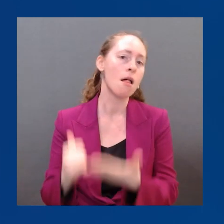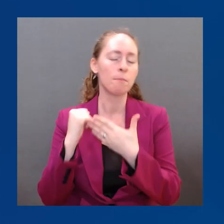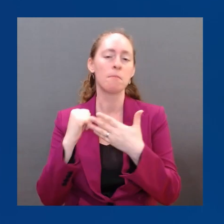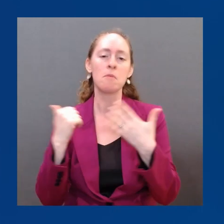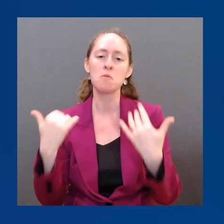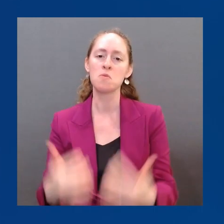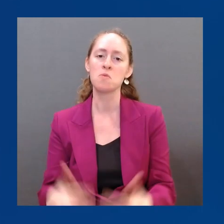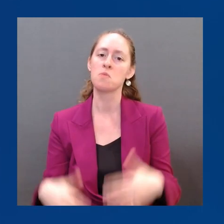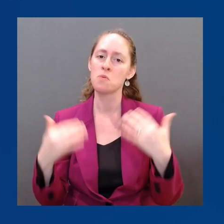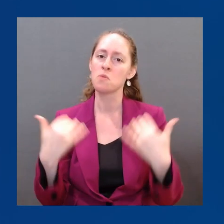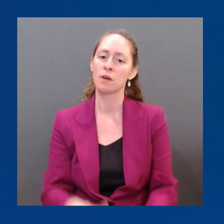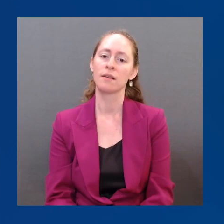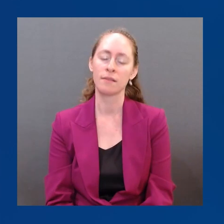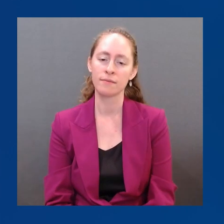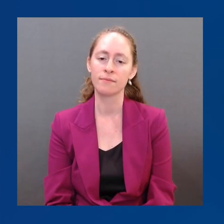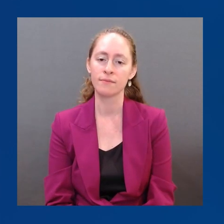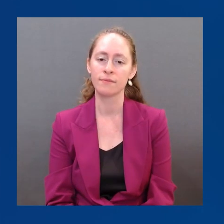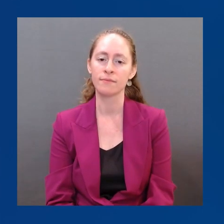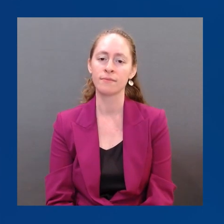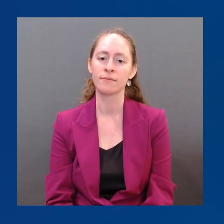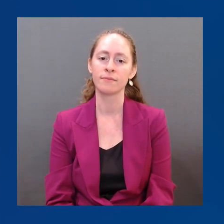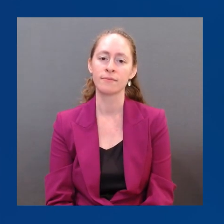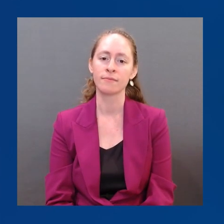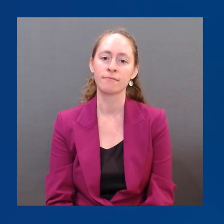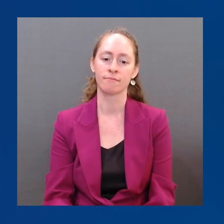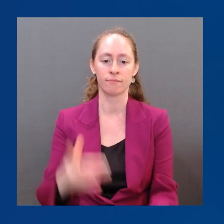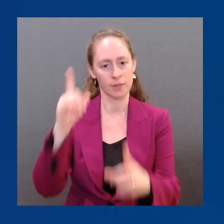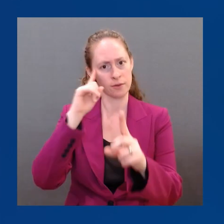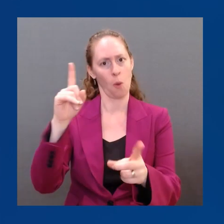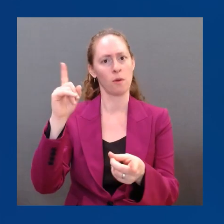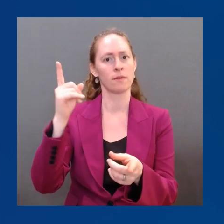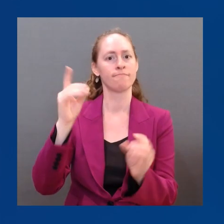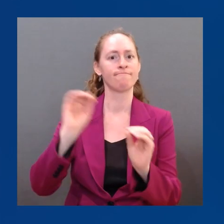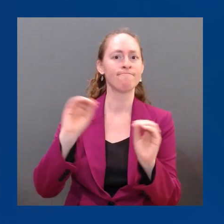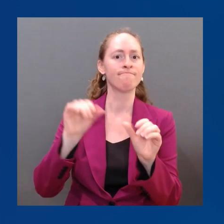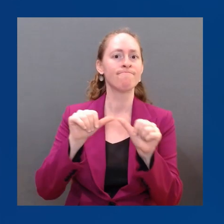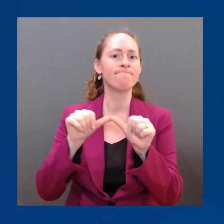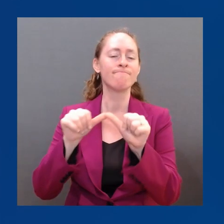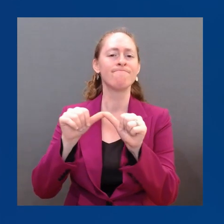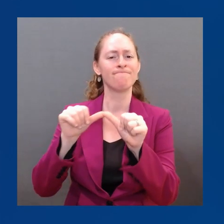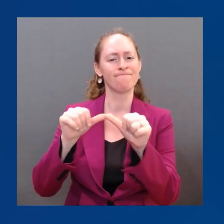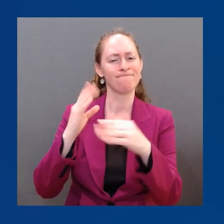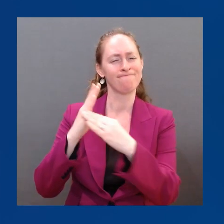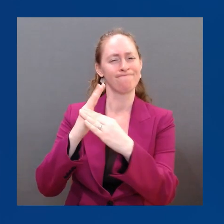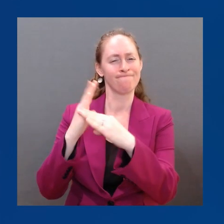and as the virus continues to do what it's doing. We have always had -- the administration has always